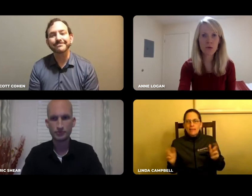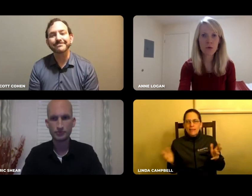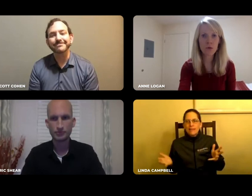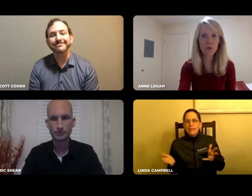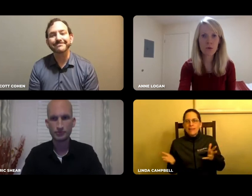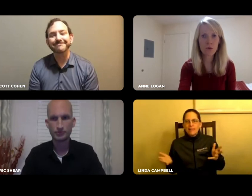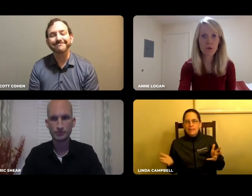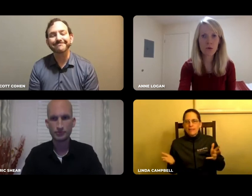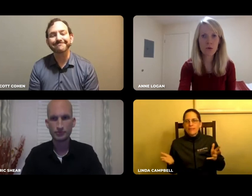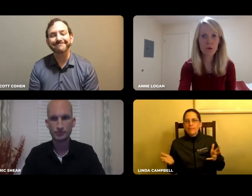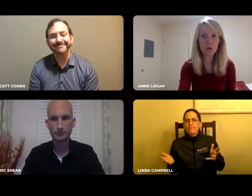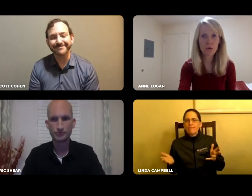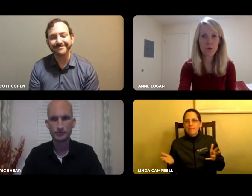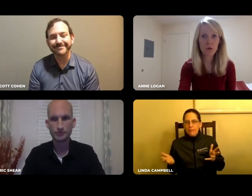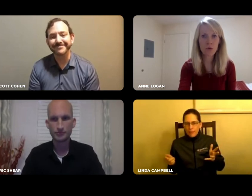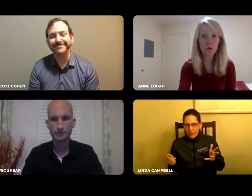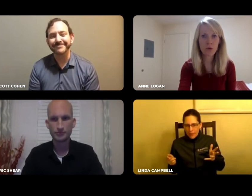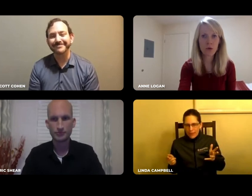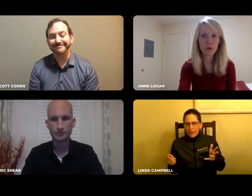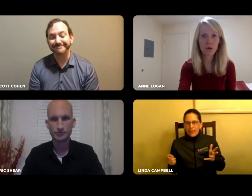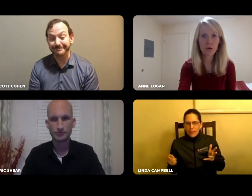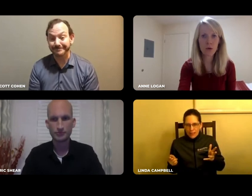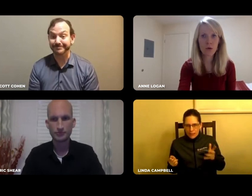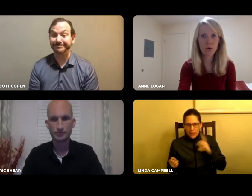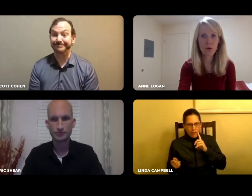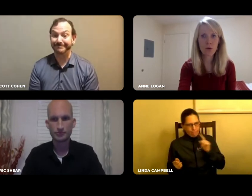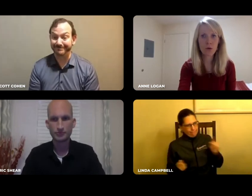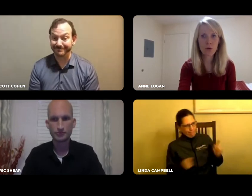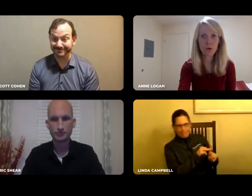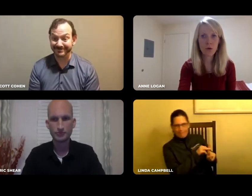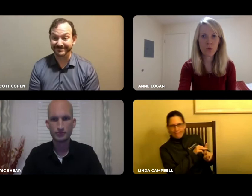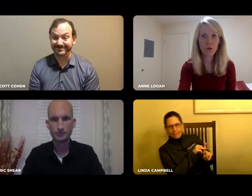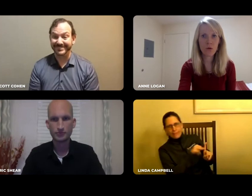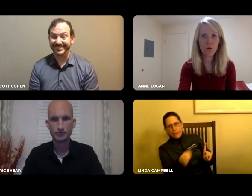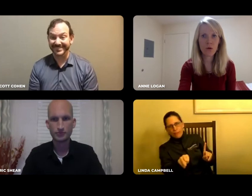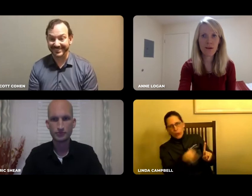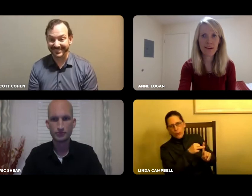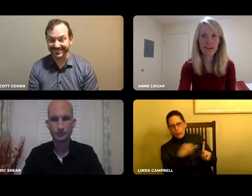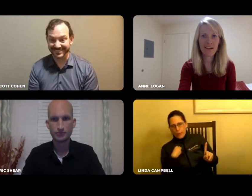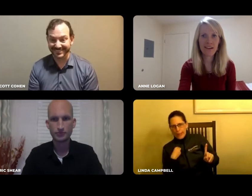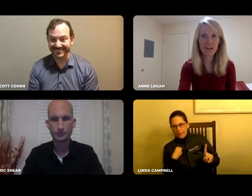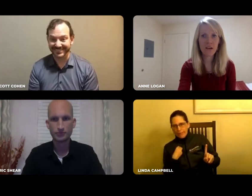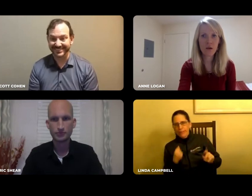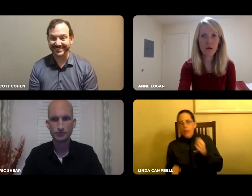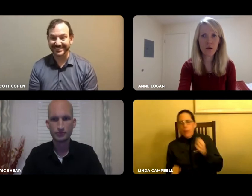I don't have an interpreter. The interpreter is there for me.